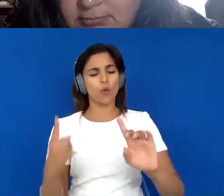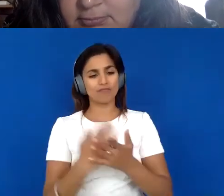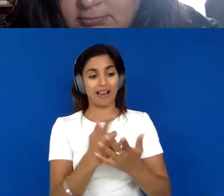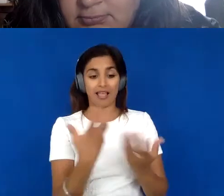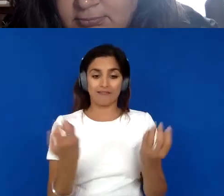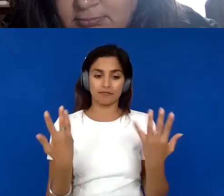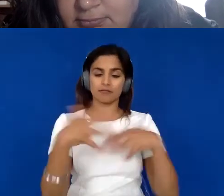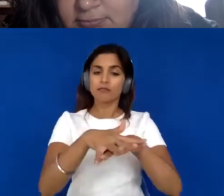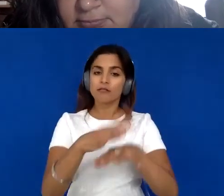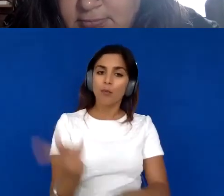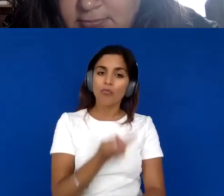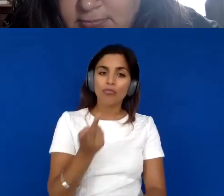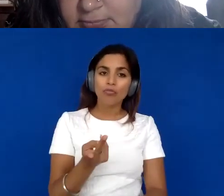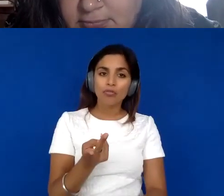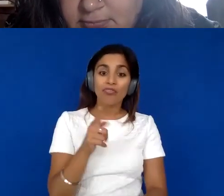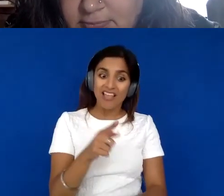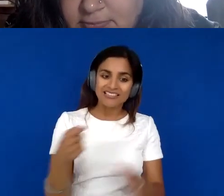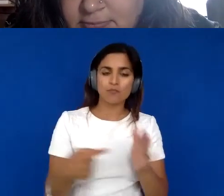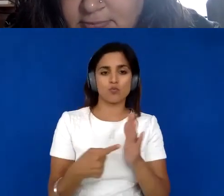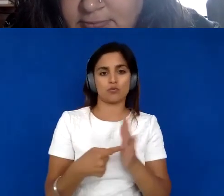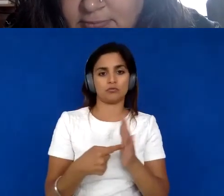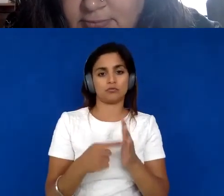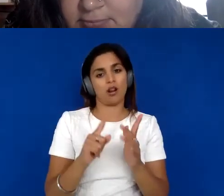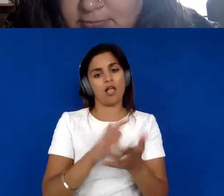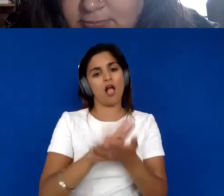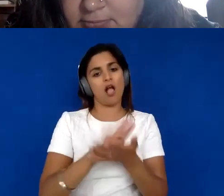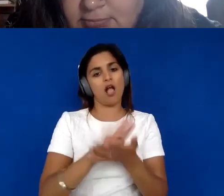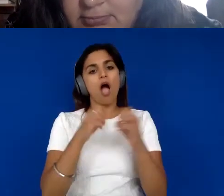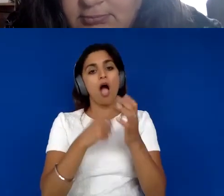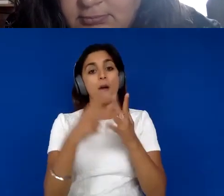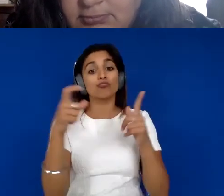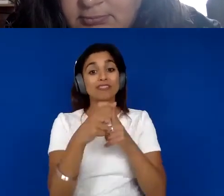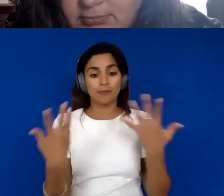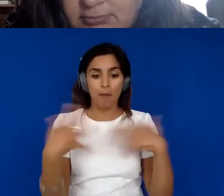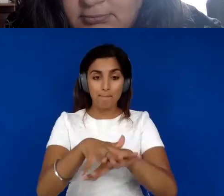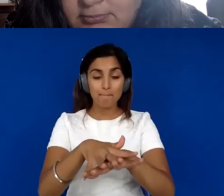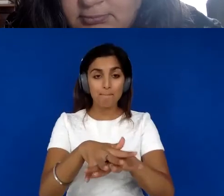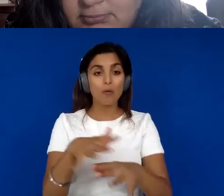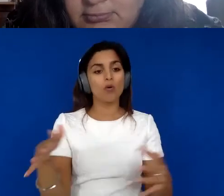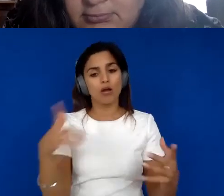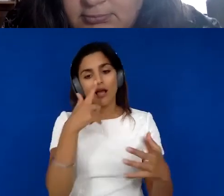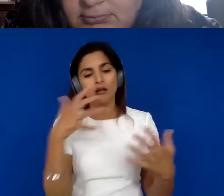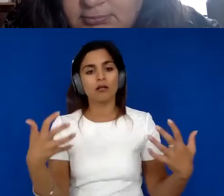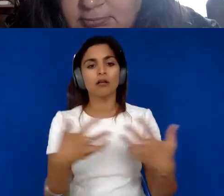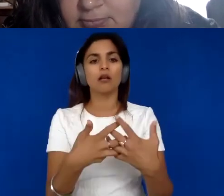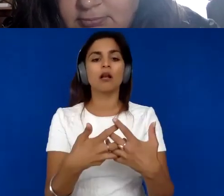really important thing to remember they sort of as a historian that's something I'm trying to hold which is India experienced 200 years of